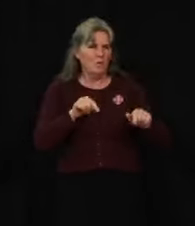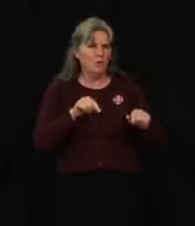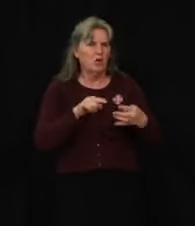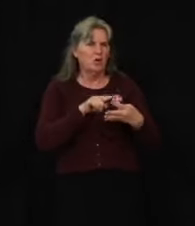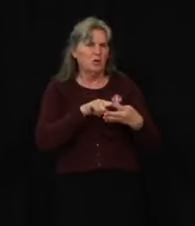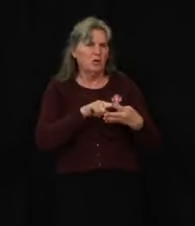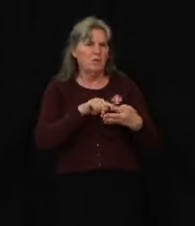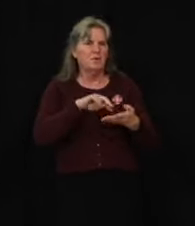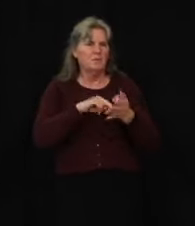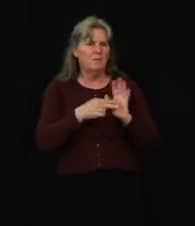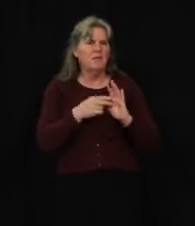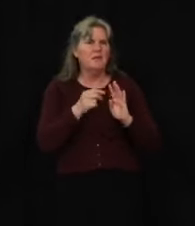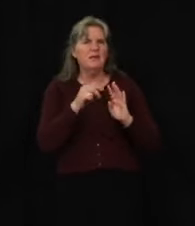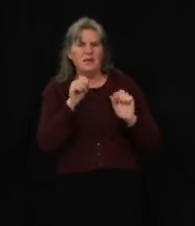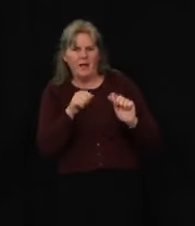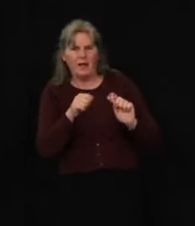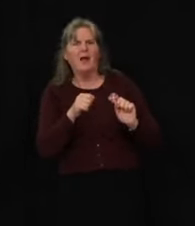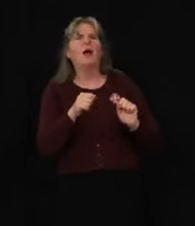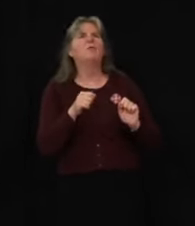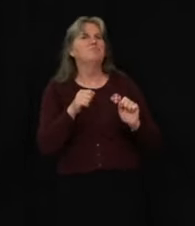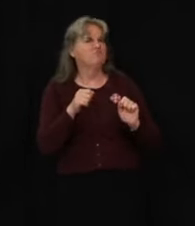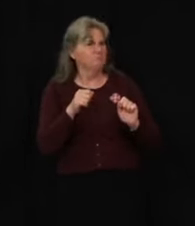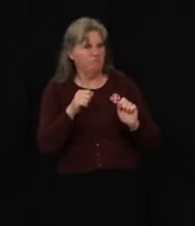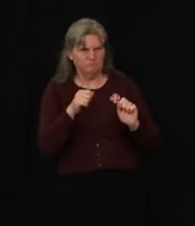times.